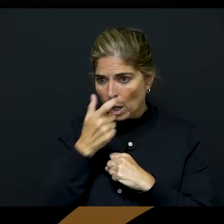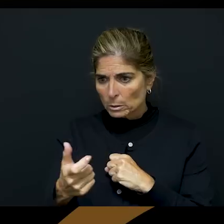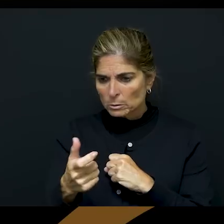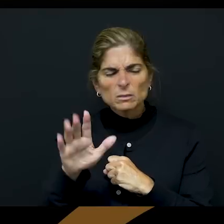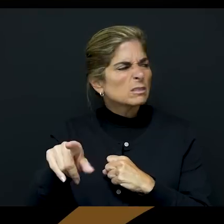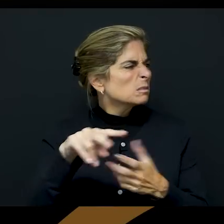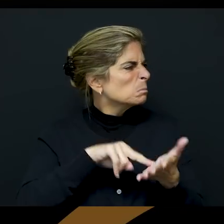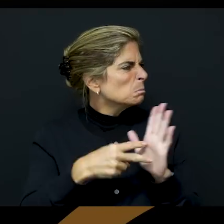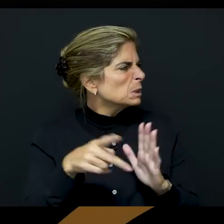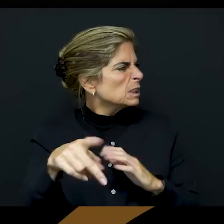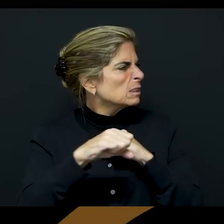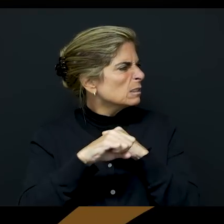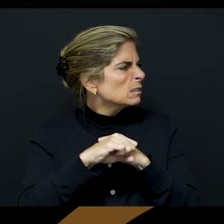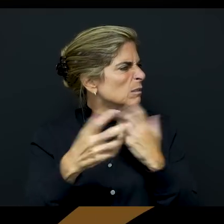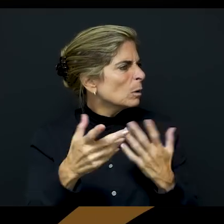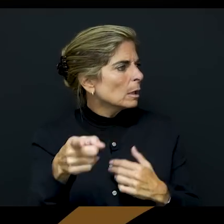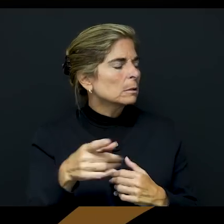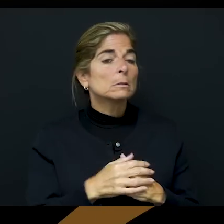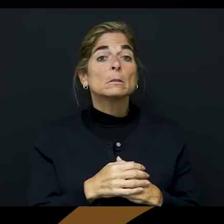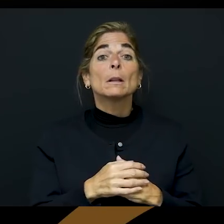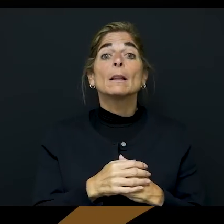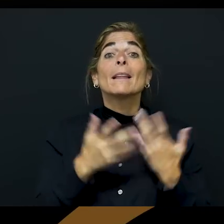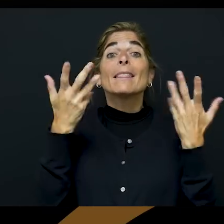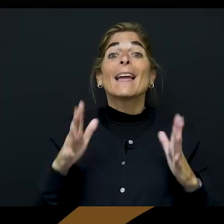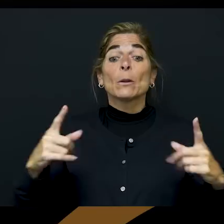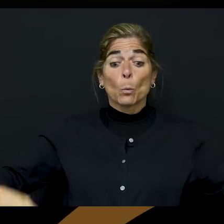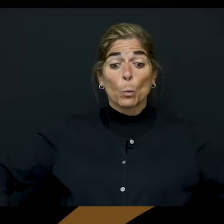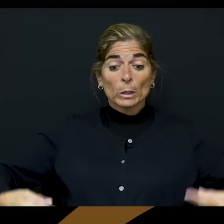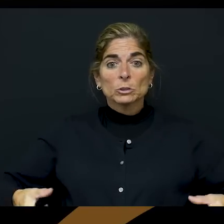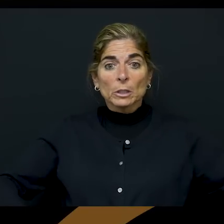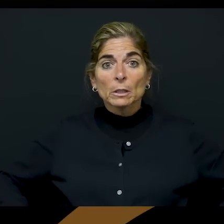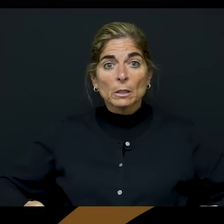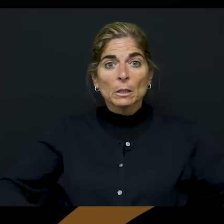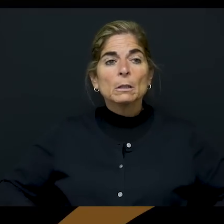And then I got them to sit in a wheelchair and get to the bathroom in our office.